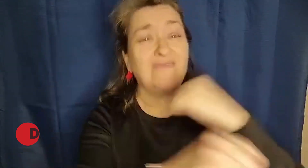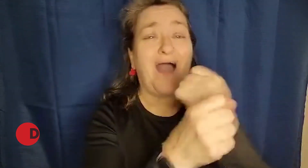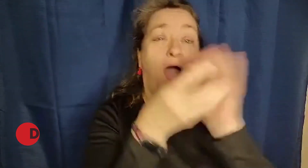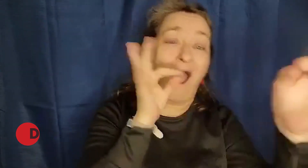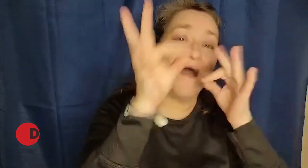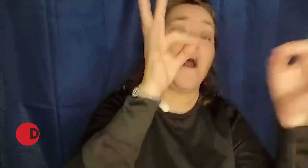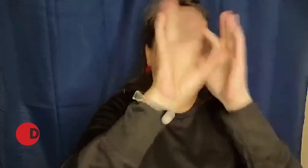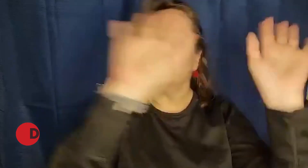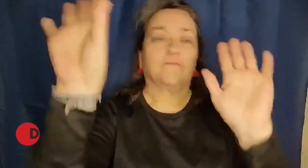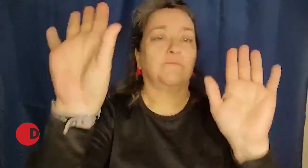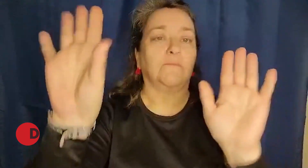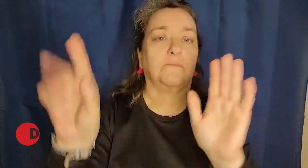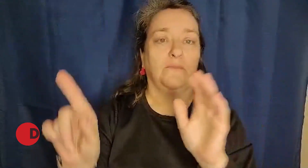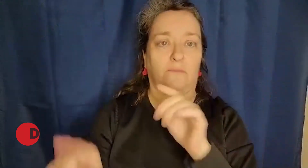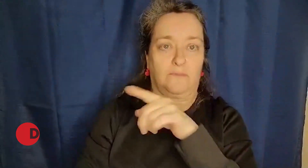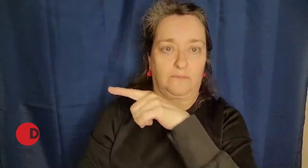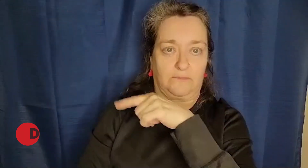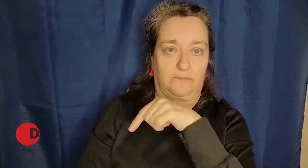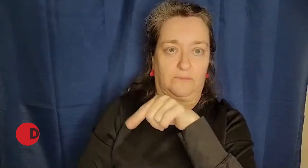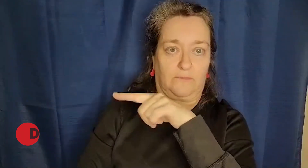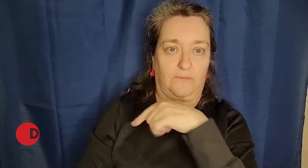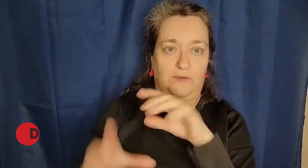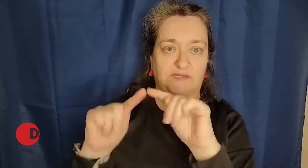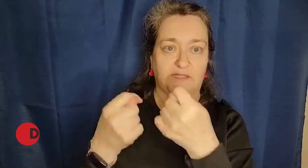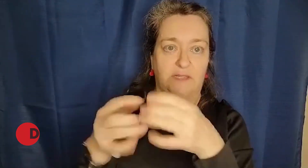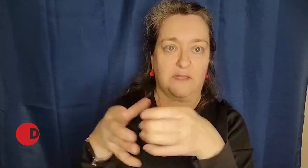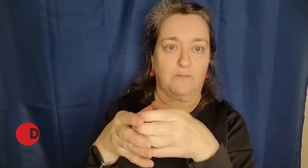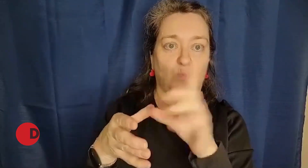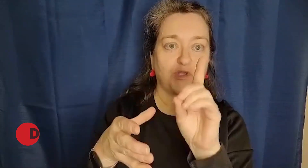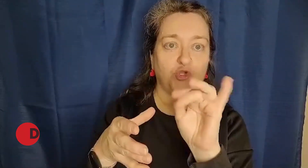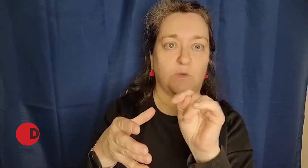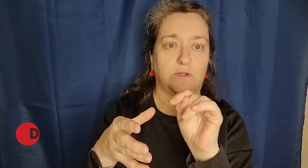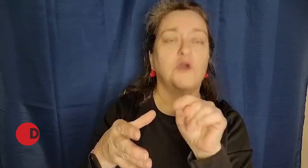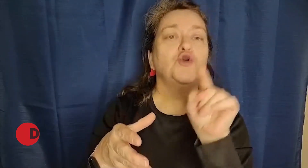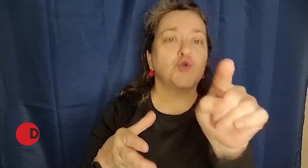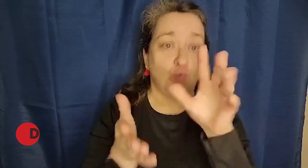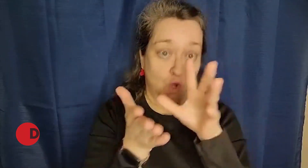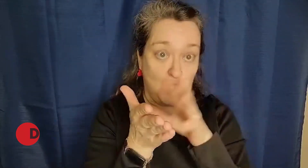don’t have to fight your way through, they will take care of it.